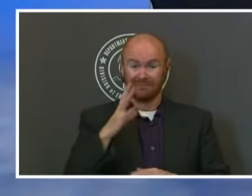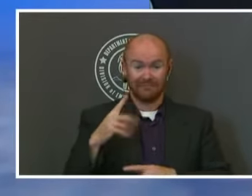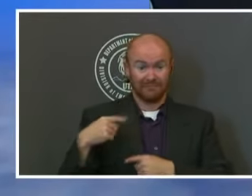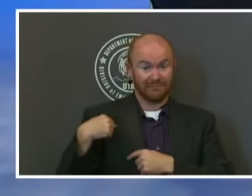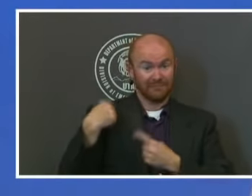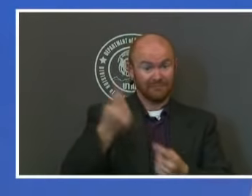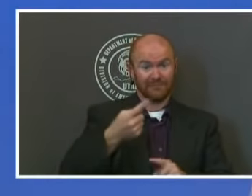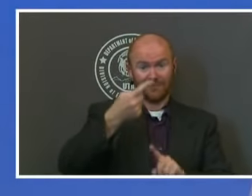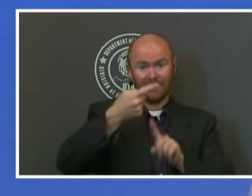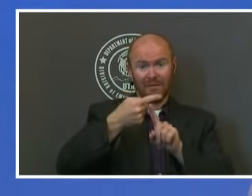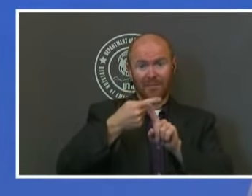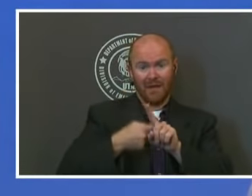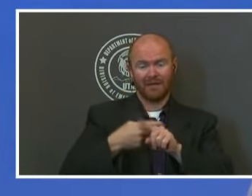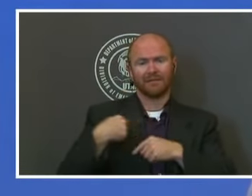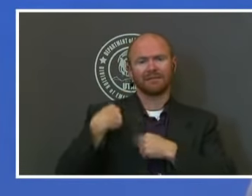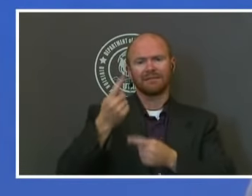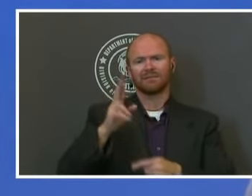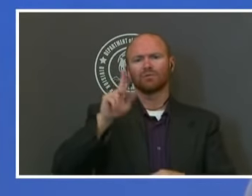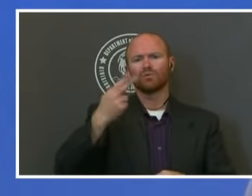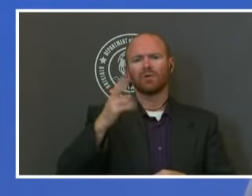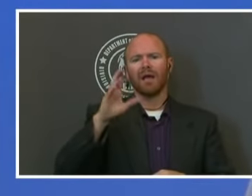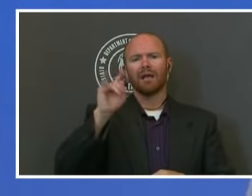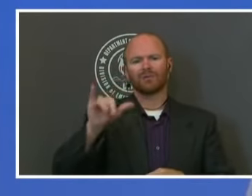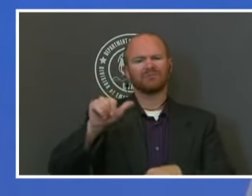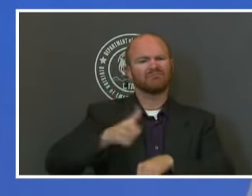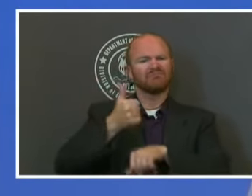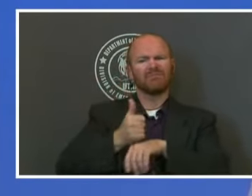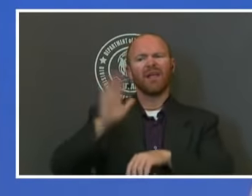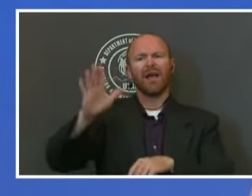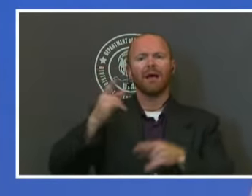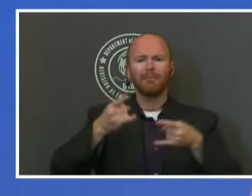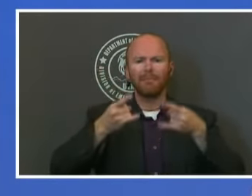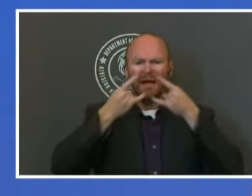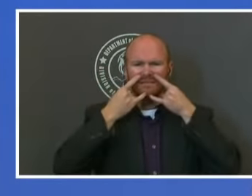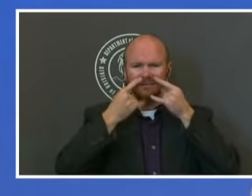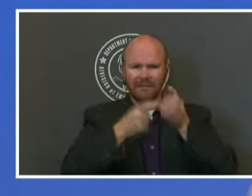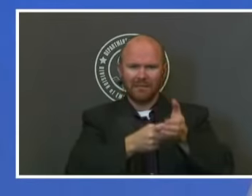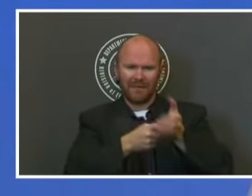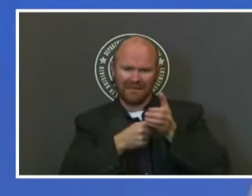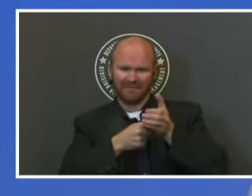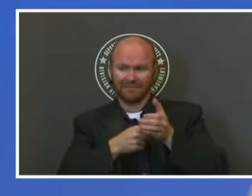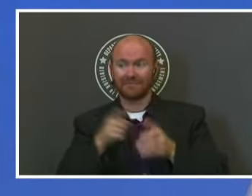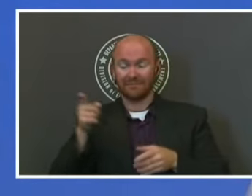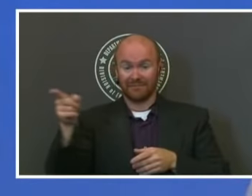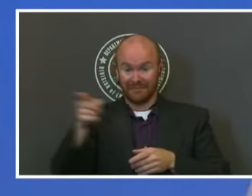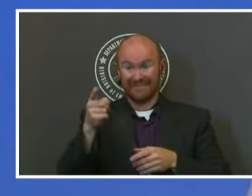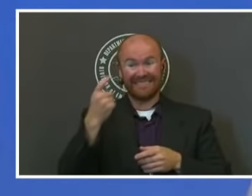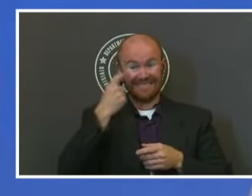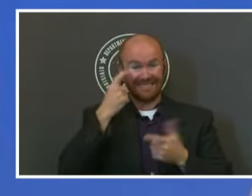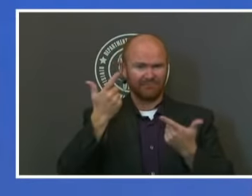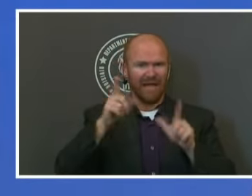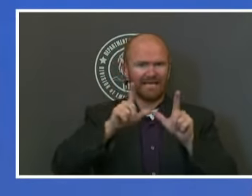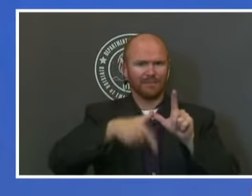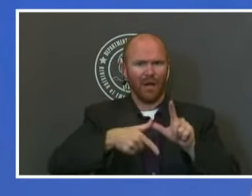implemented their mask mandate in this week they sent what they sense let that mask mandate